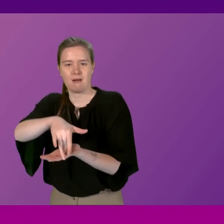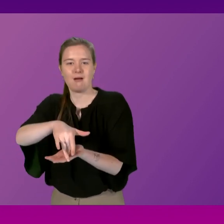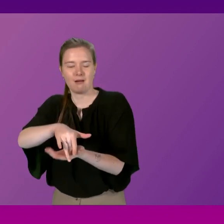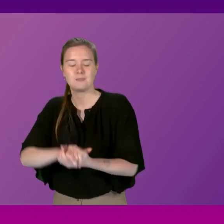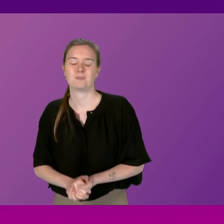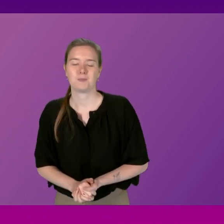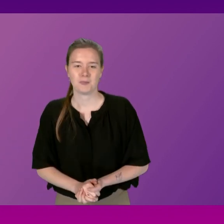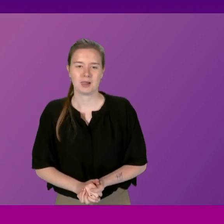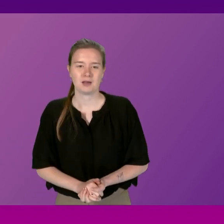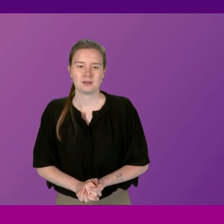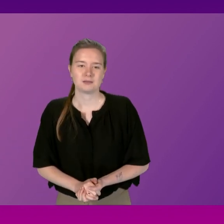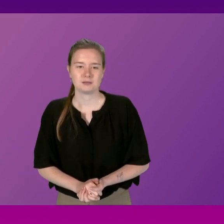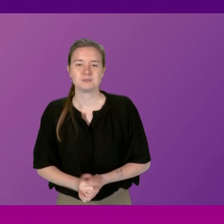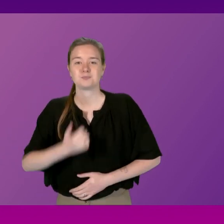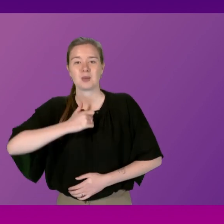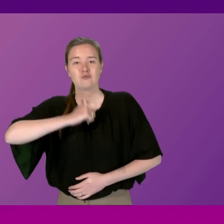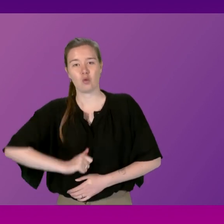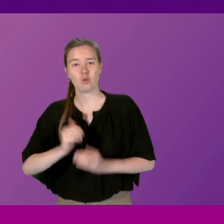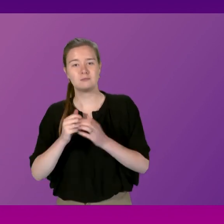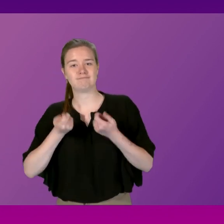In my role as the Minister for Equalities, Migration and Refugees, I work closely with